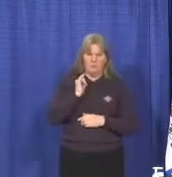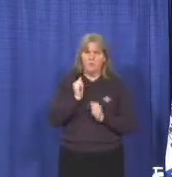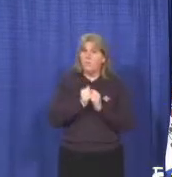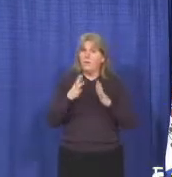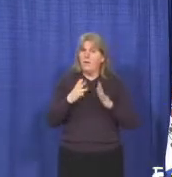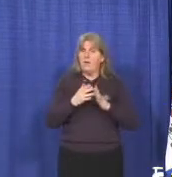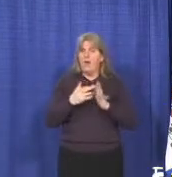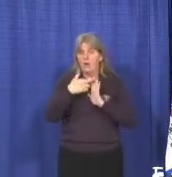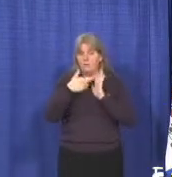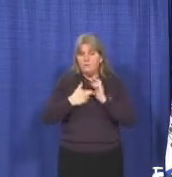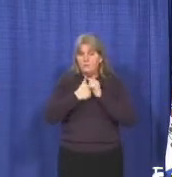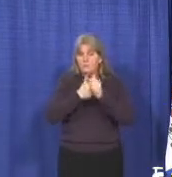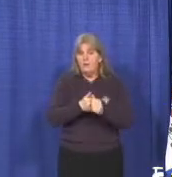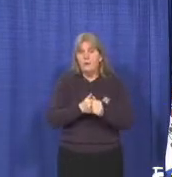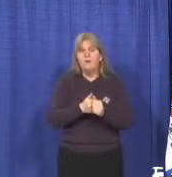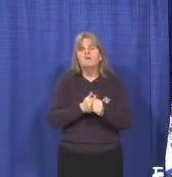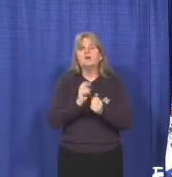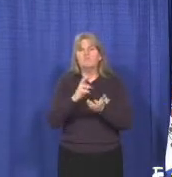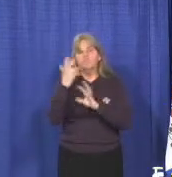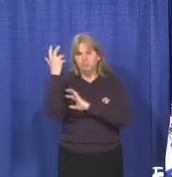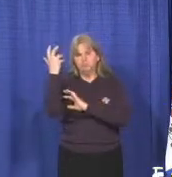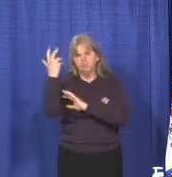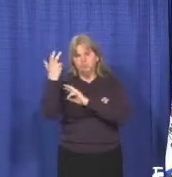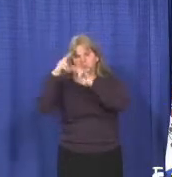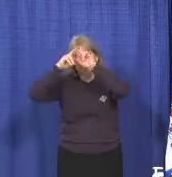control. We cannot yet just rely on